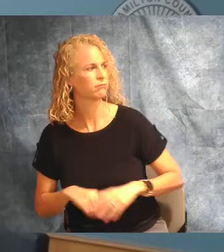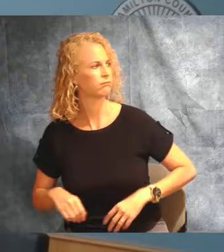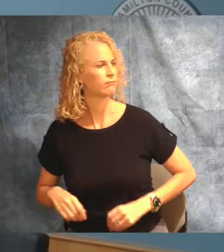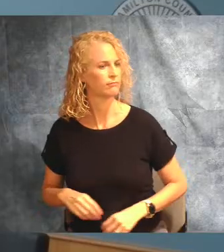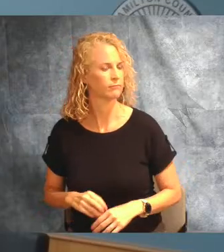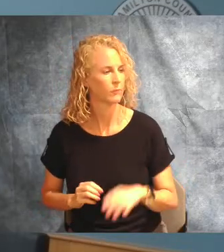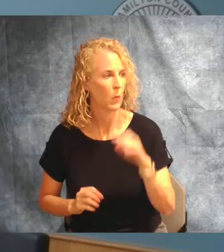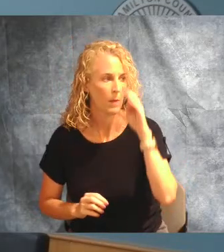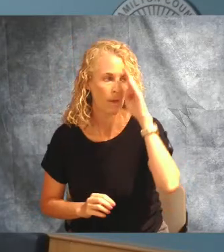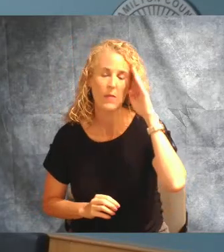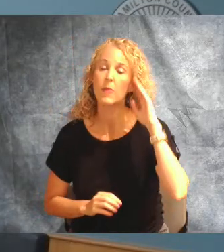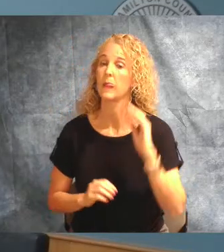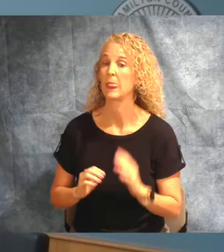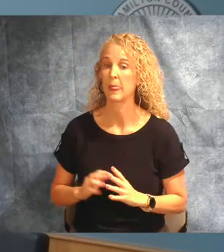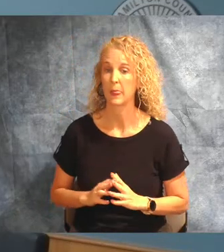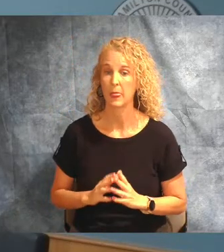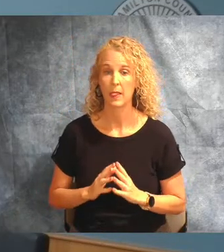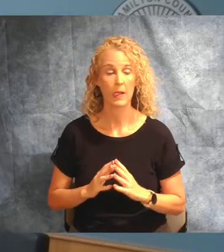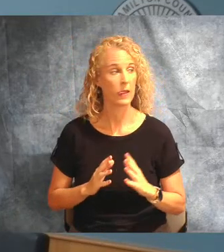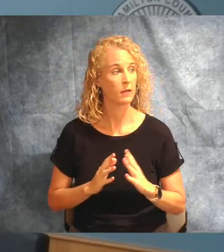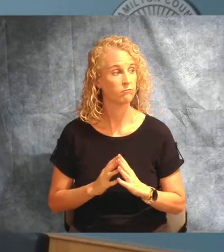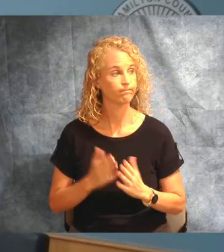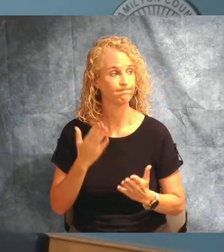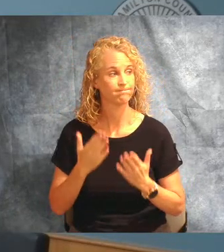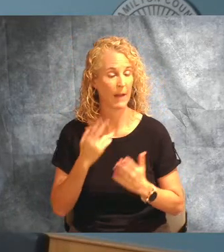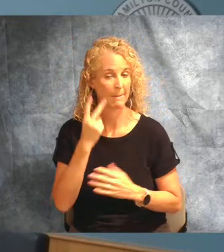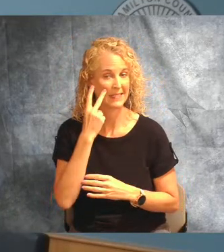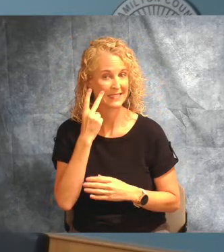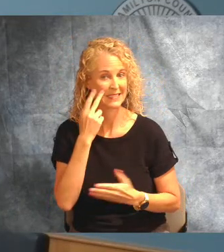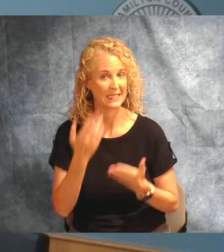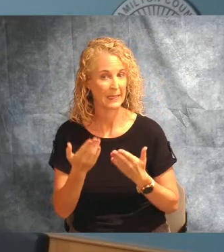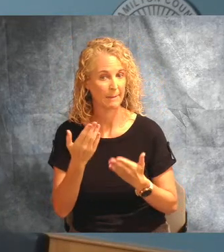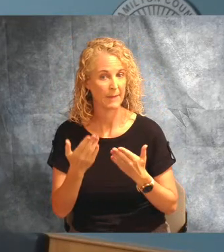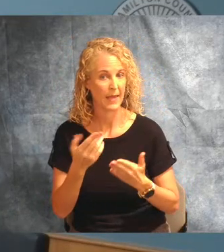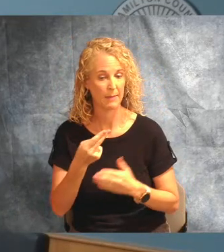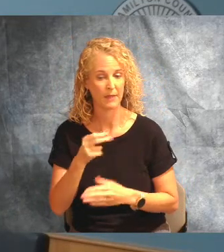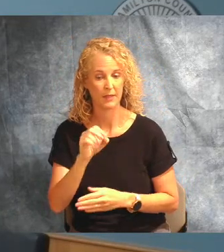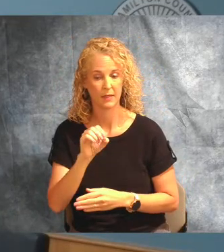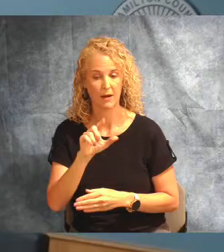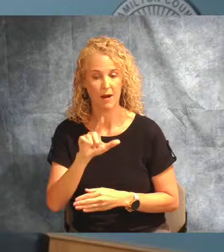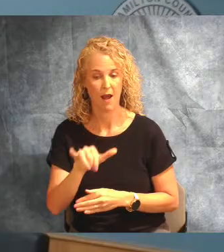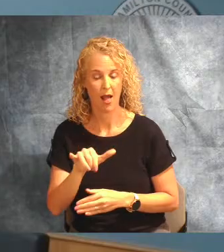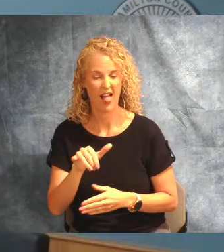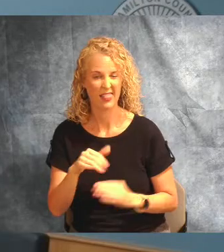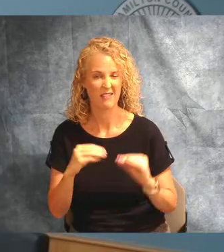Yeah, Commissioner, I might see if I'm not sure if Holly has any additional information on this. My